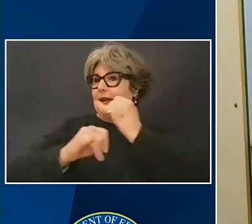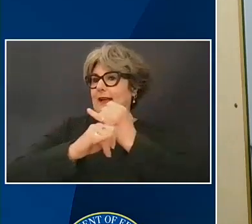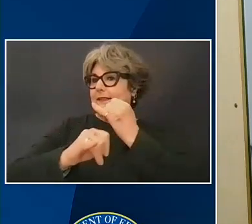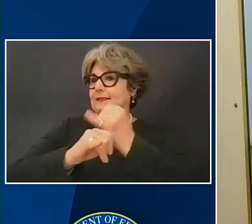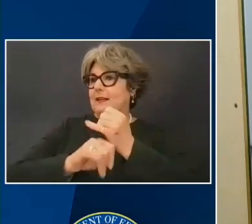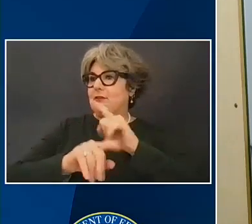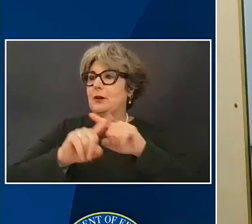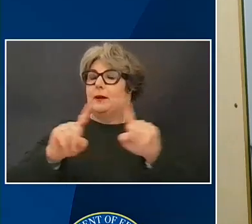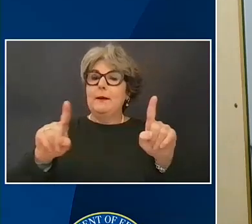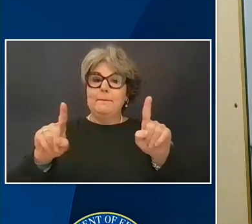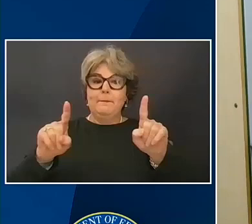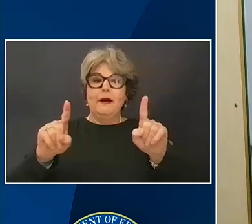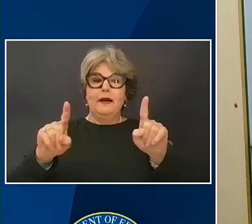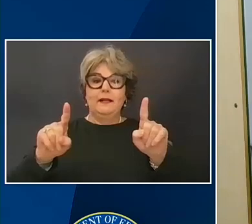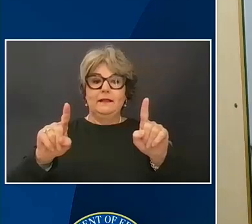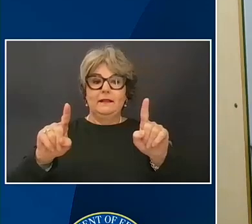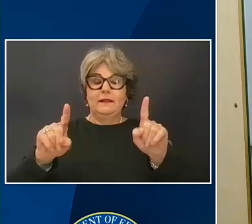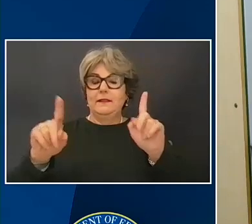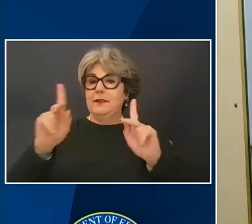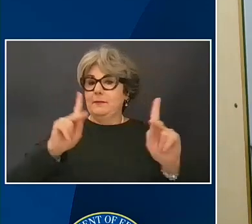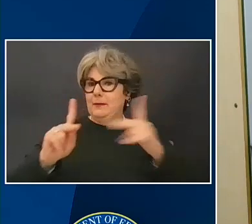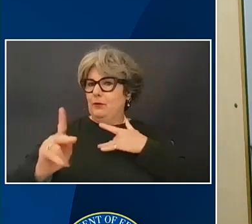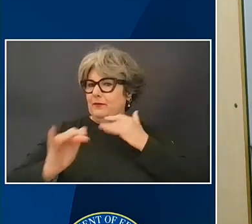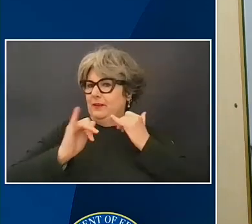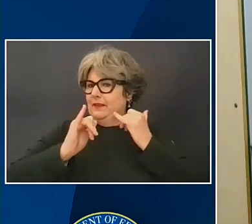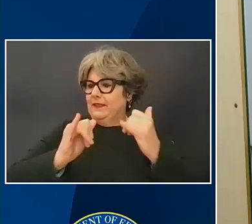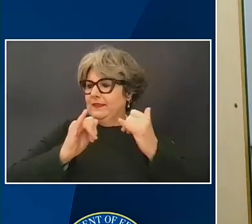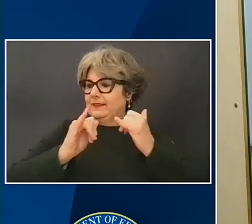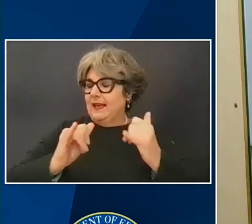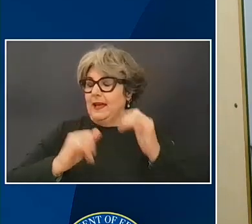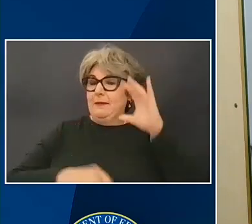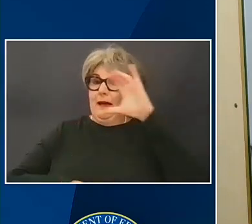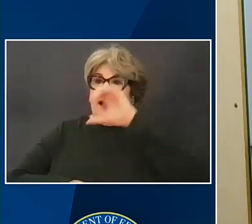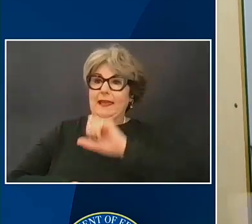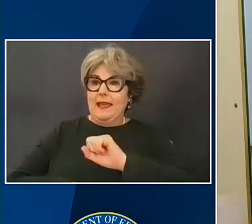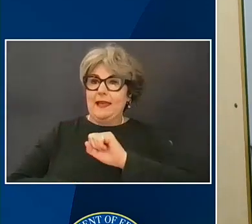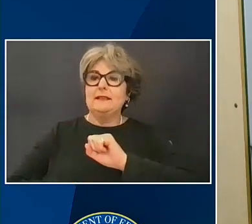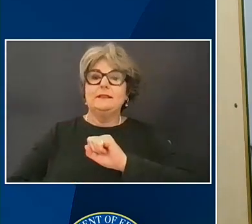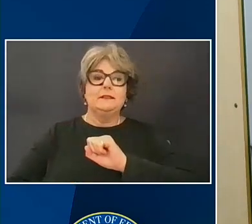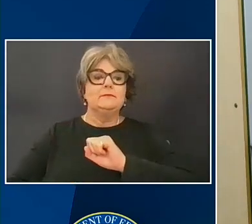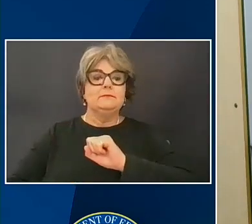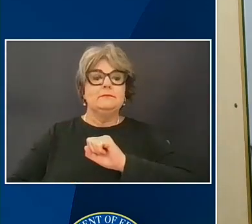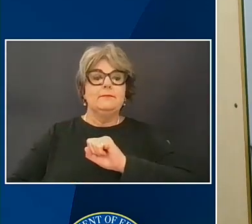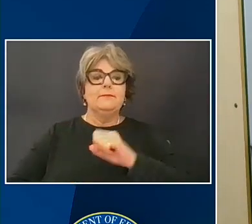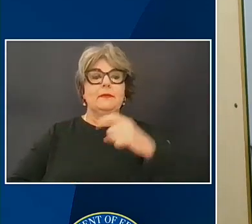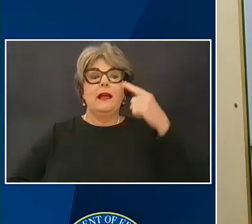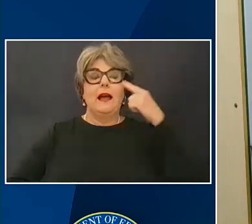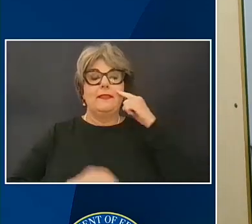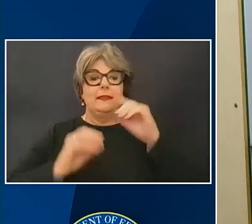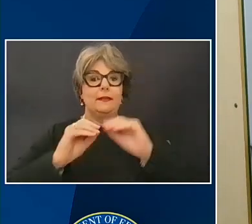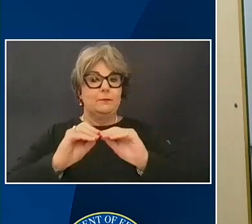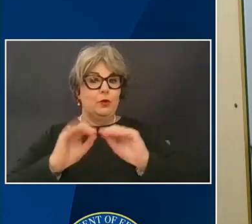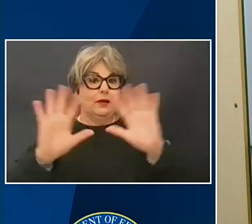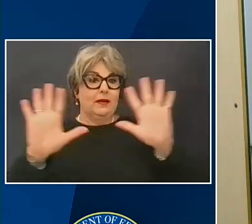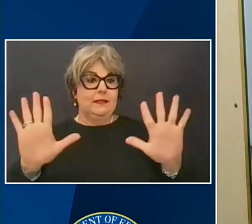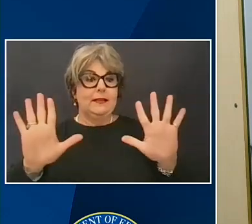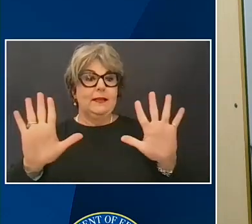guy after Dave is going to feel the same way. So I guess, respectfully, I would just say I think it would make more sense if you would actually just edit the